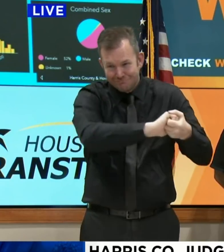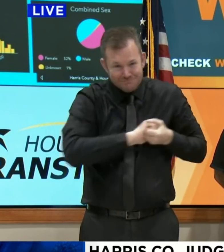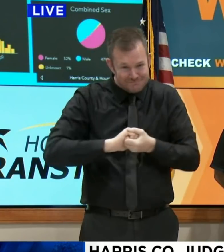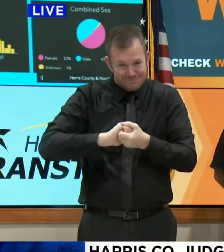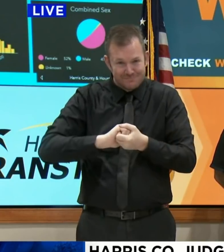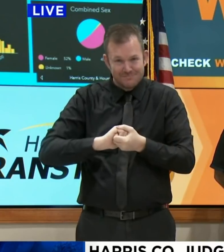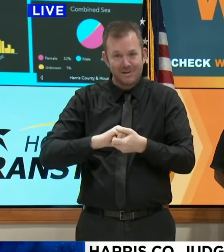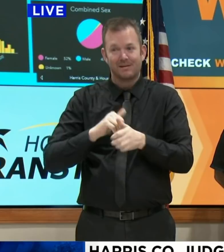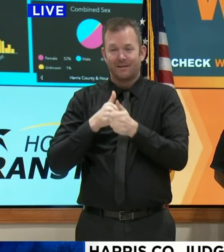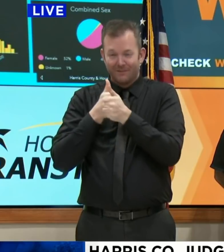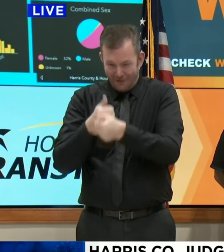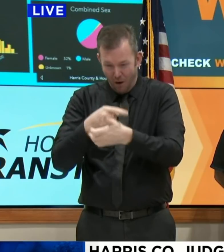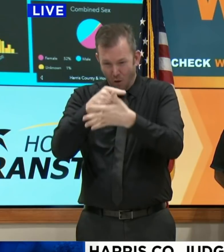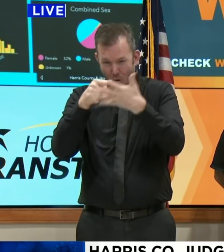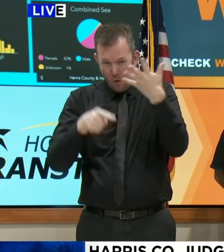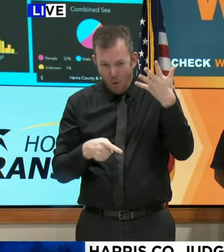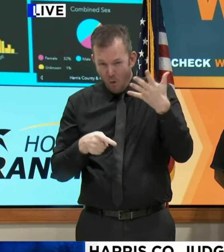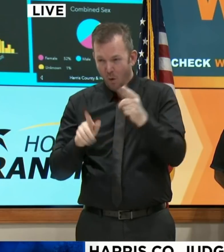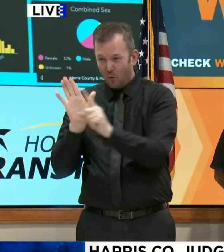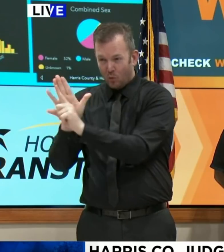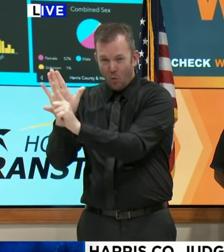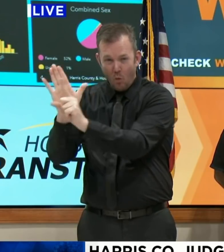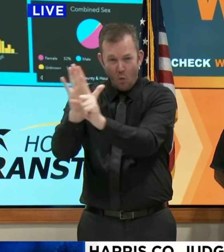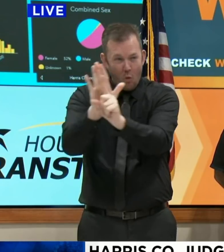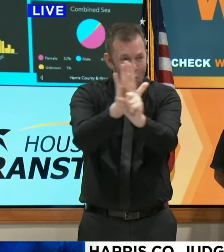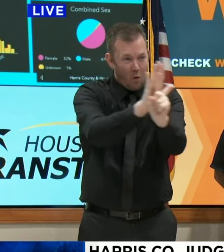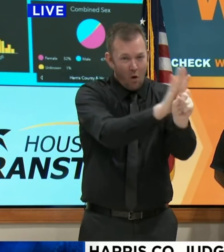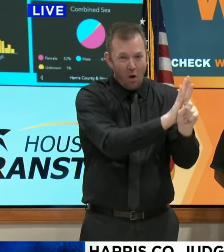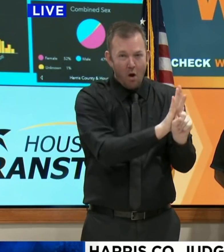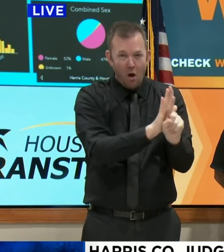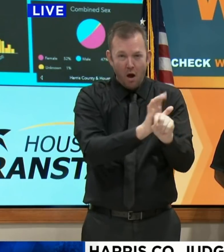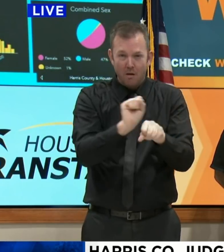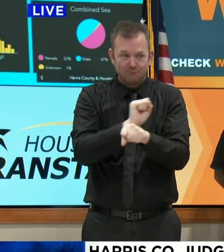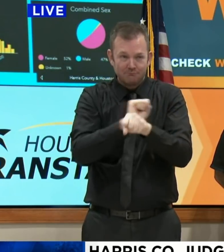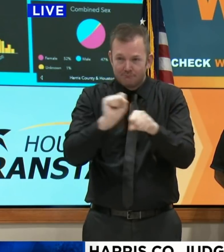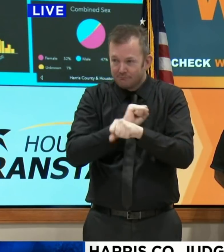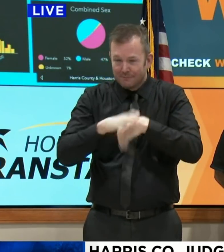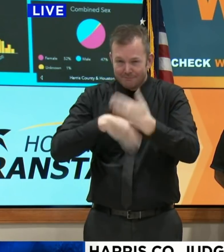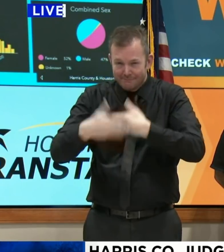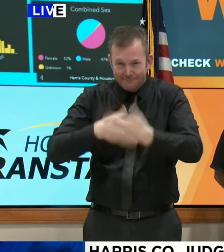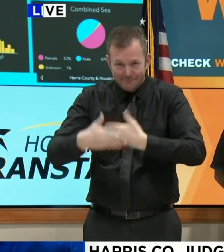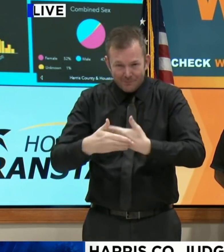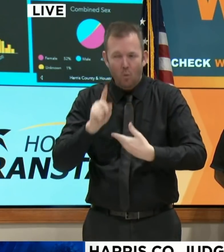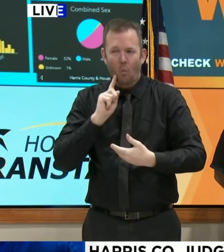on each of you to continue to stay home. So that that curve stay home. So that that curve actually hits its peak and actually hits its peak and lower. If we work together now lower. If we work together now the sum of each of our parts